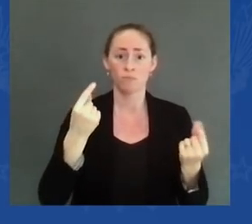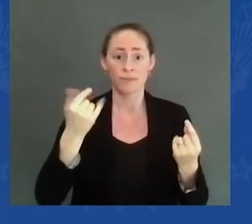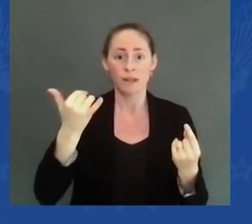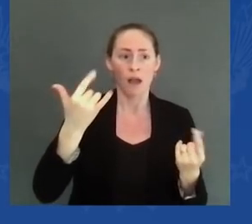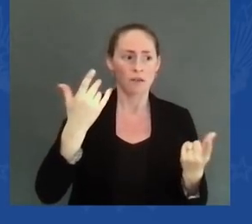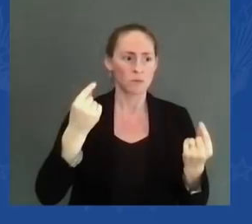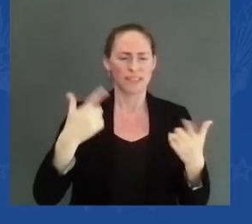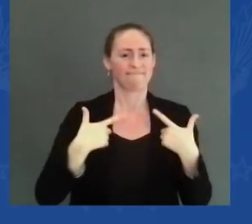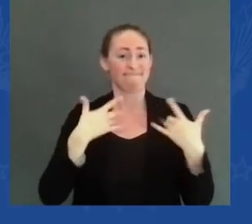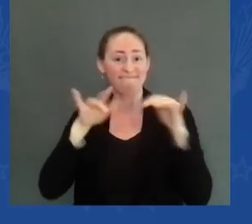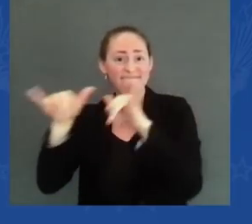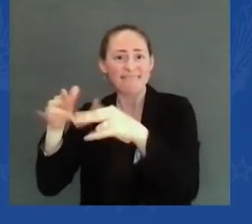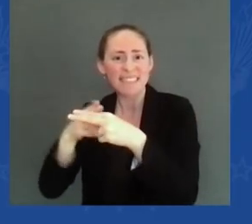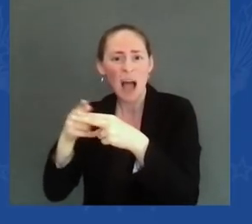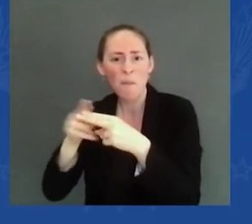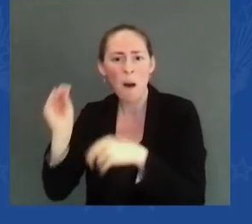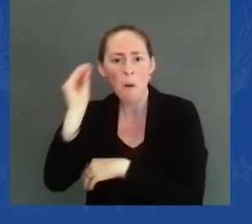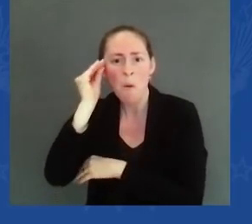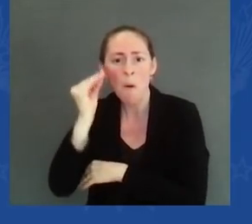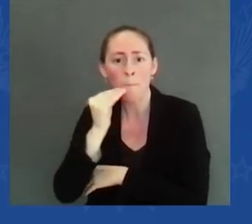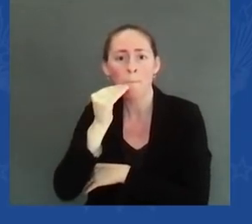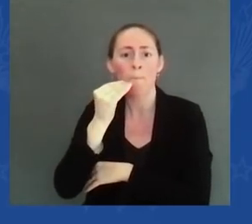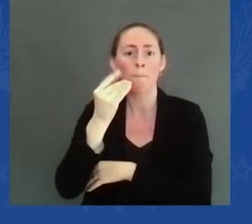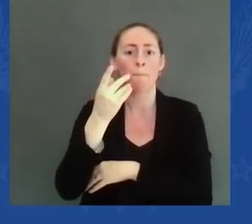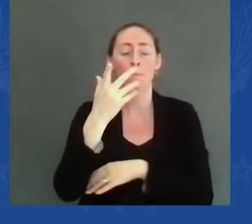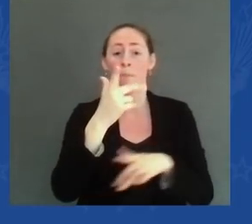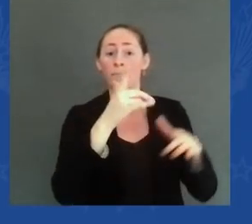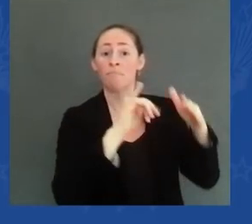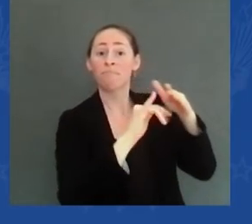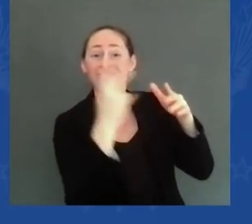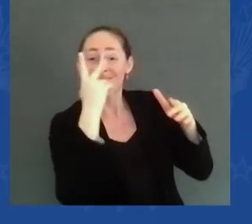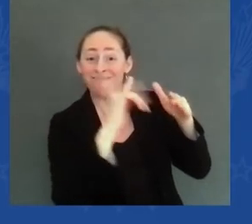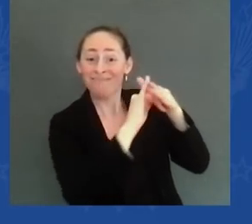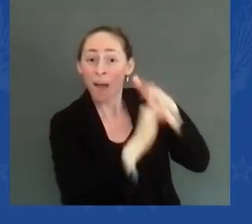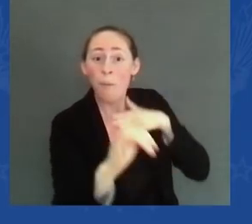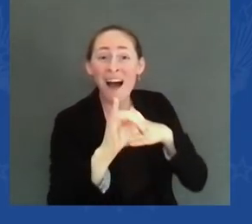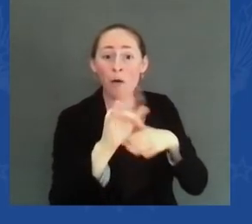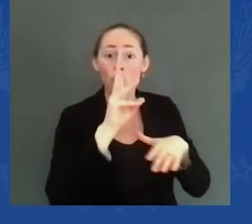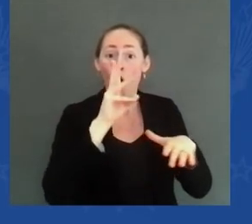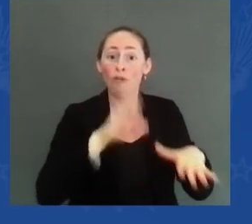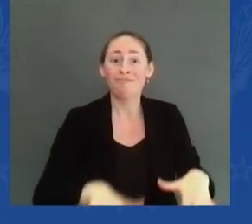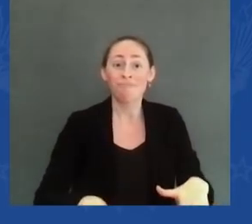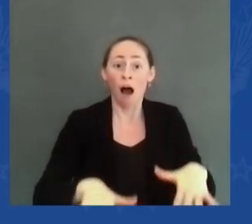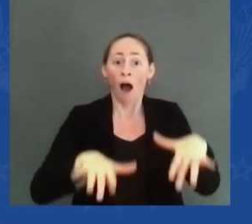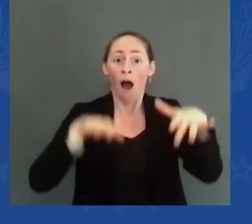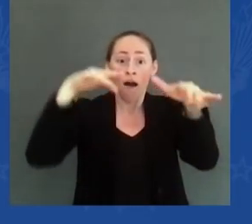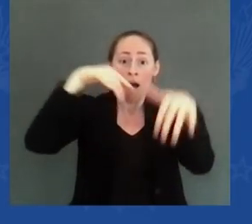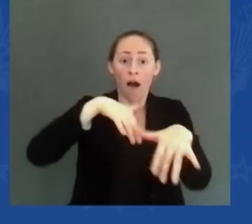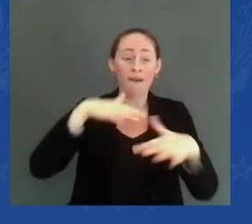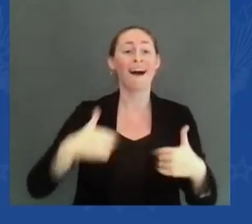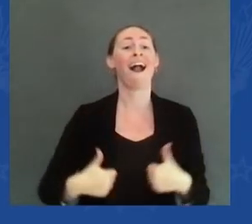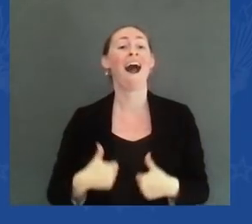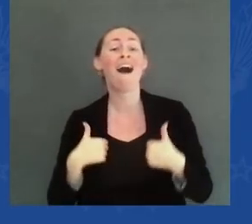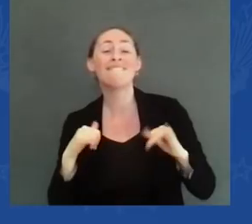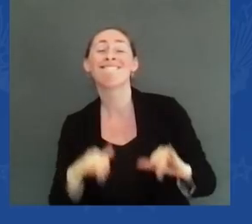Lives and livelihoods interrupted once again. We're working closely with the governors and mayors and members of Congress and community leaders.